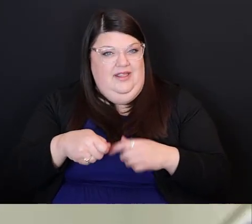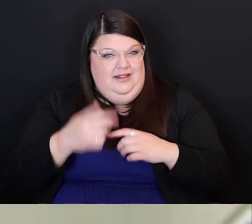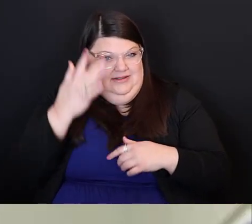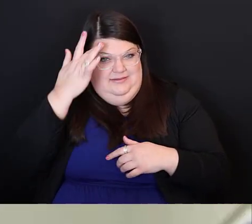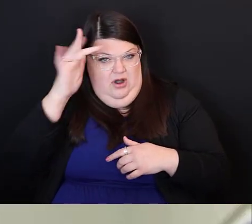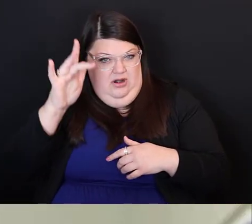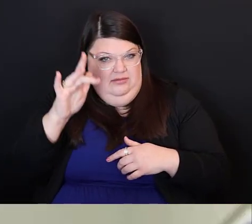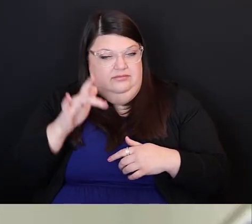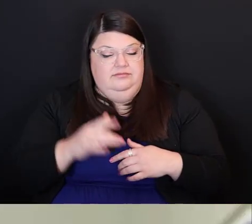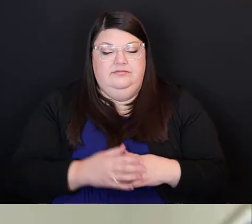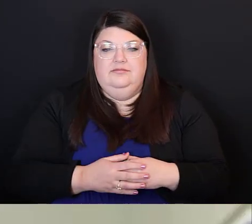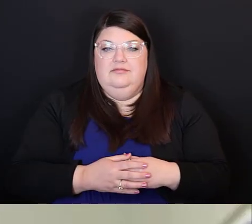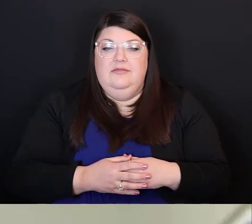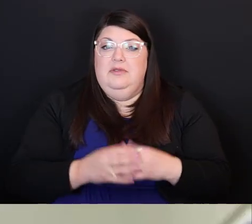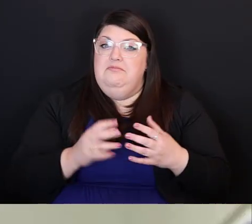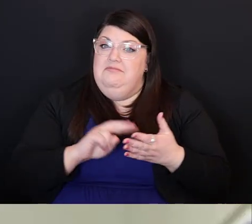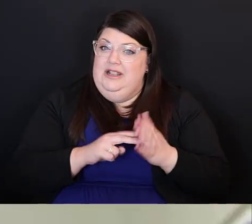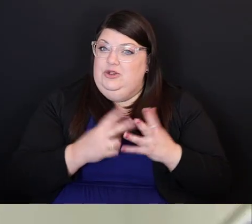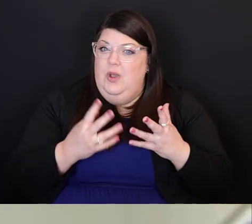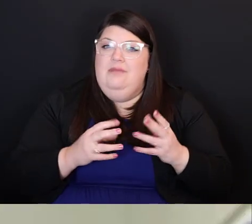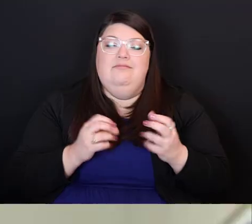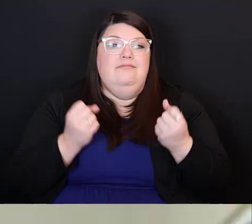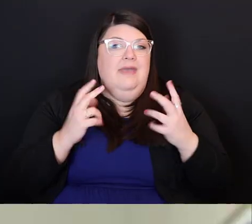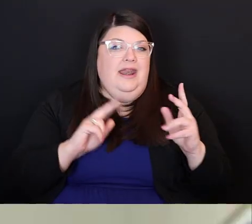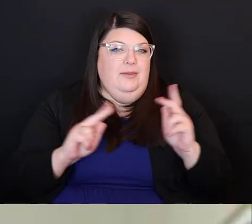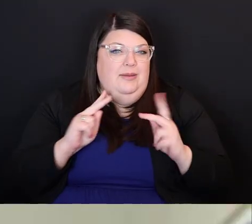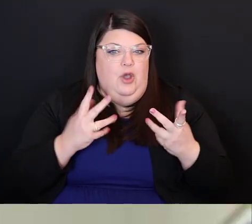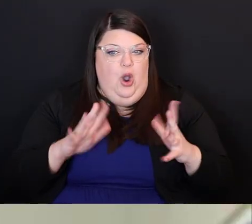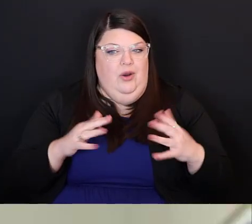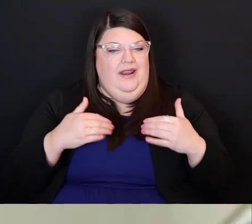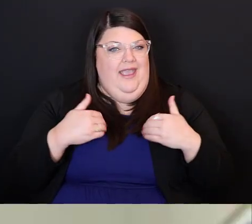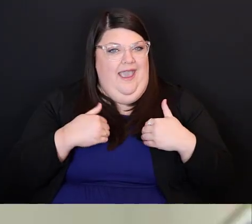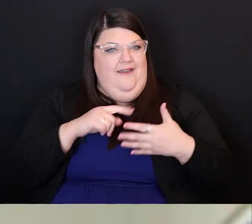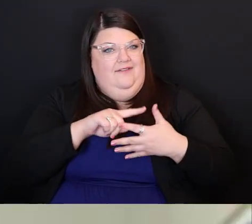this technology and it'll only grow, but it will take a growing awareness and